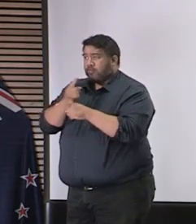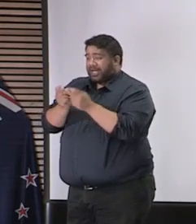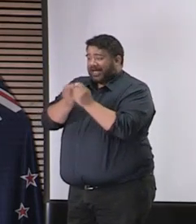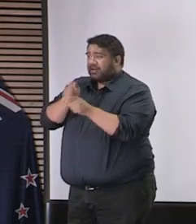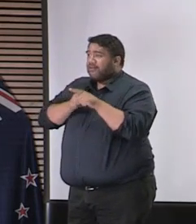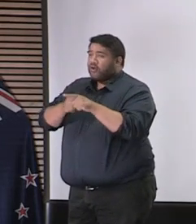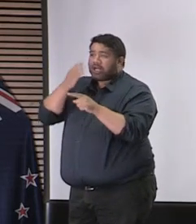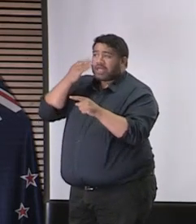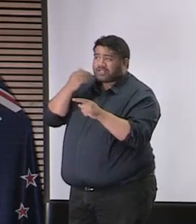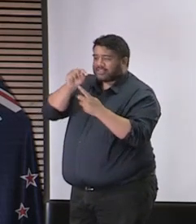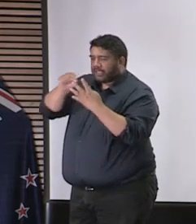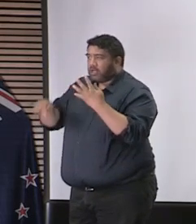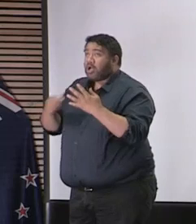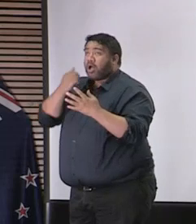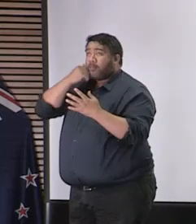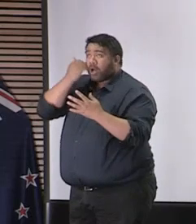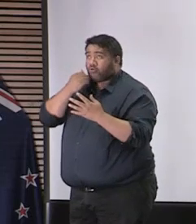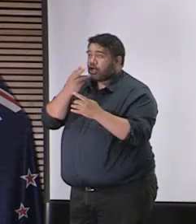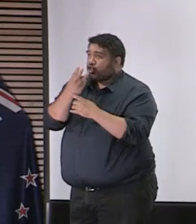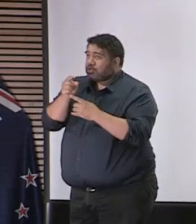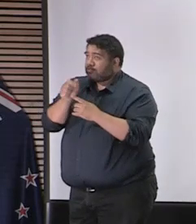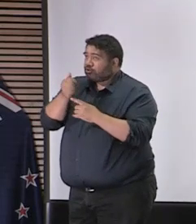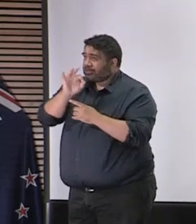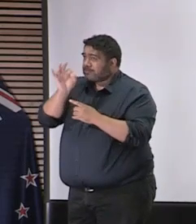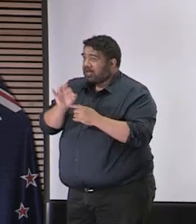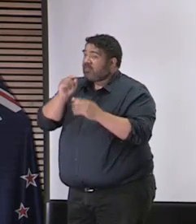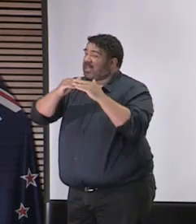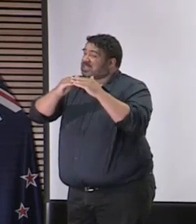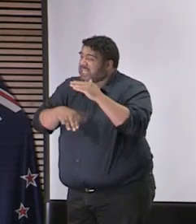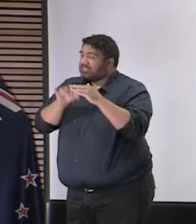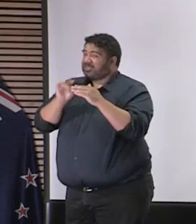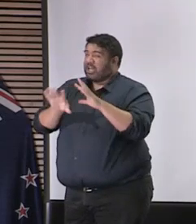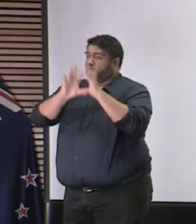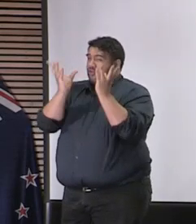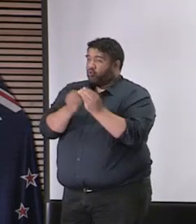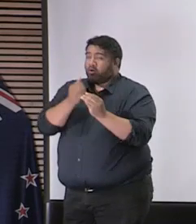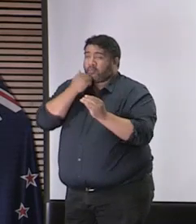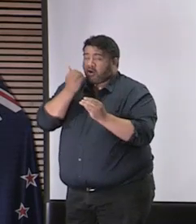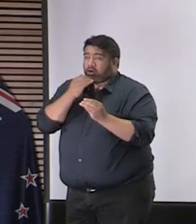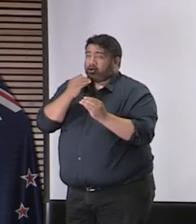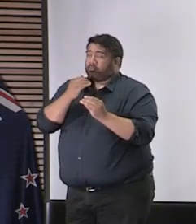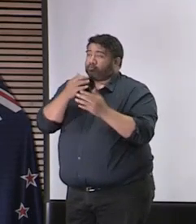Prime Minister, Dr Bloomfield gave the stats for